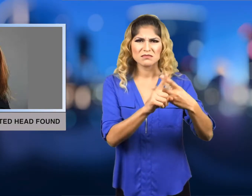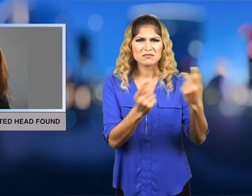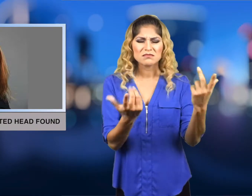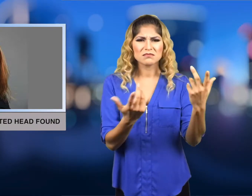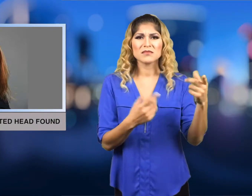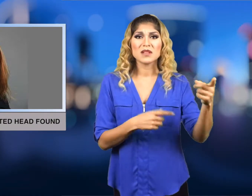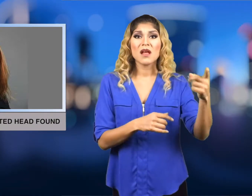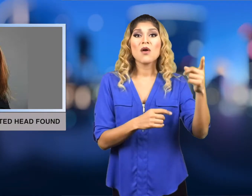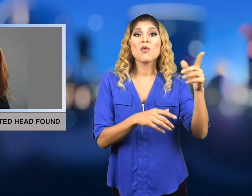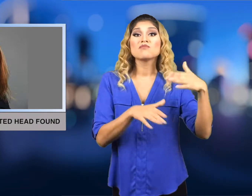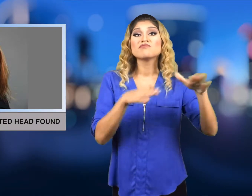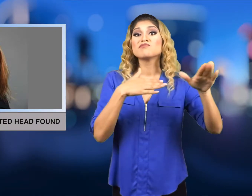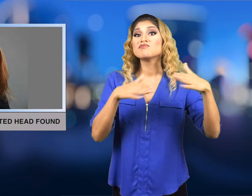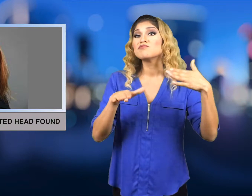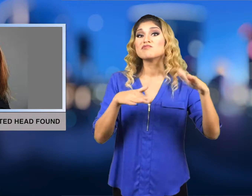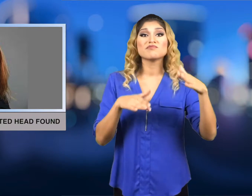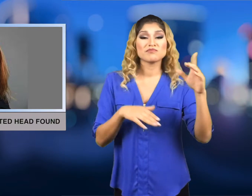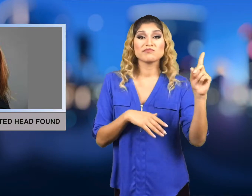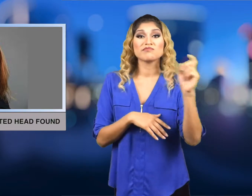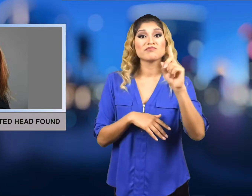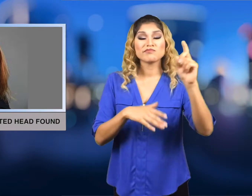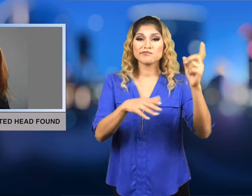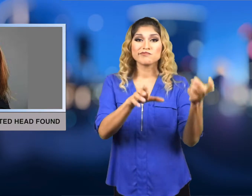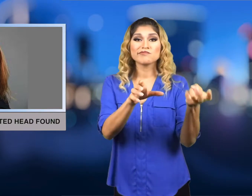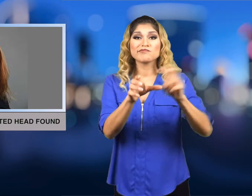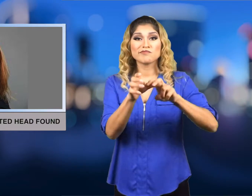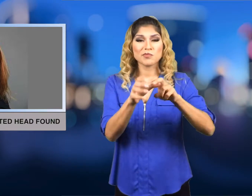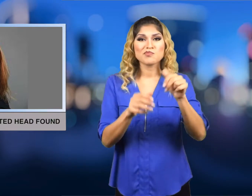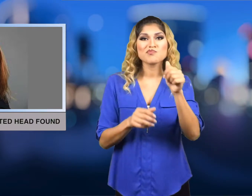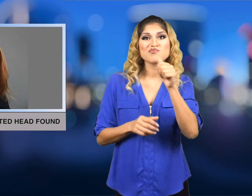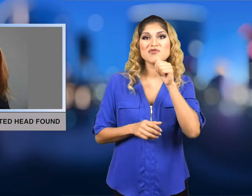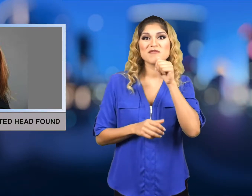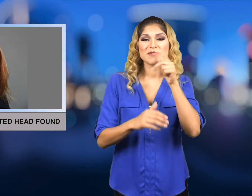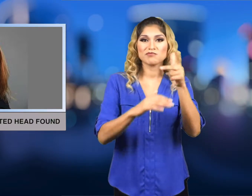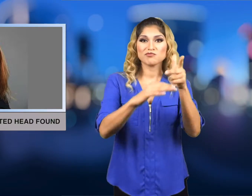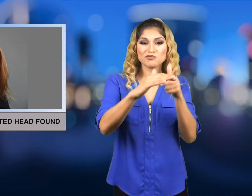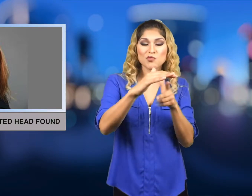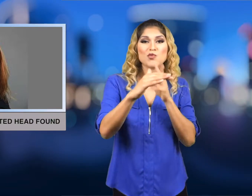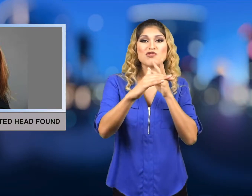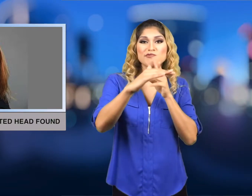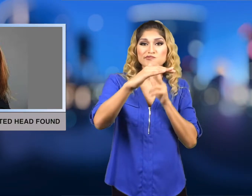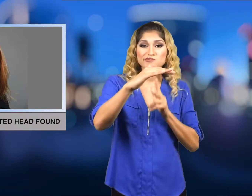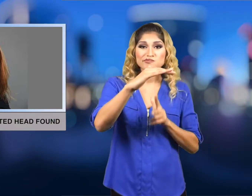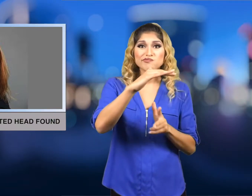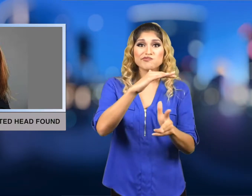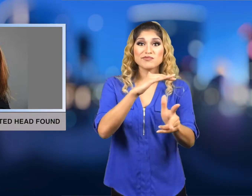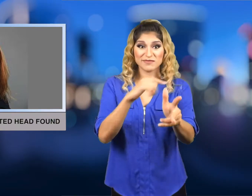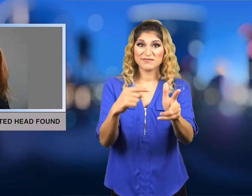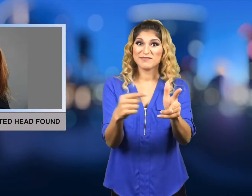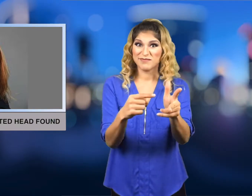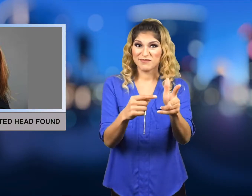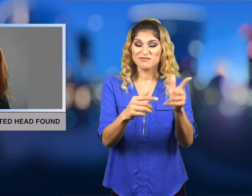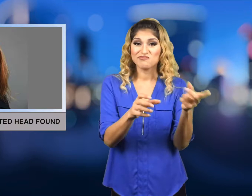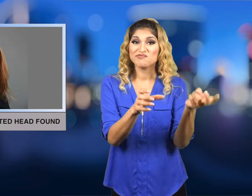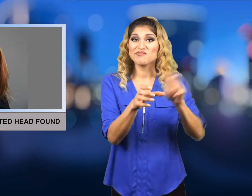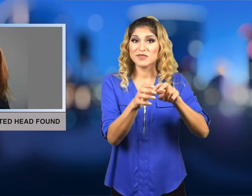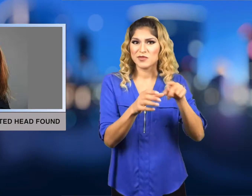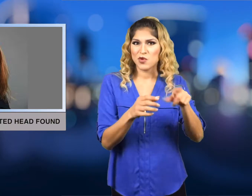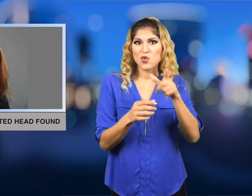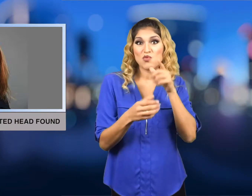last seen getting on a private submarine